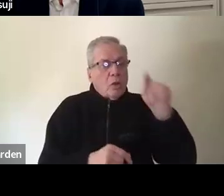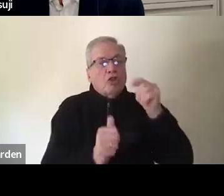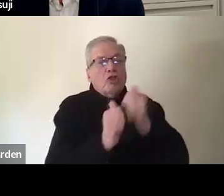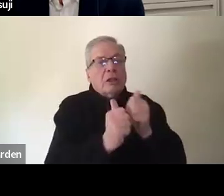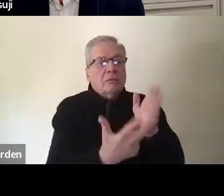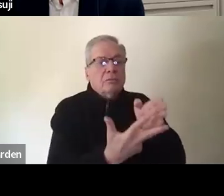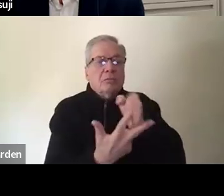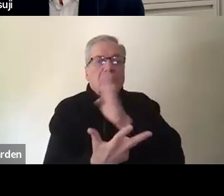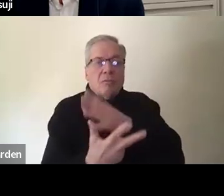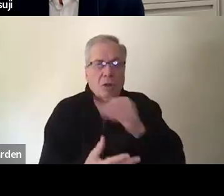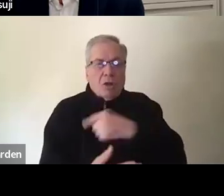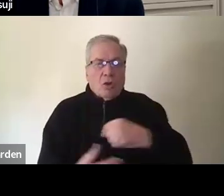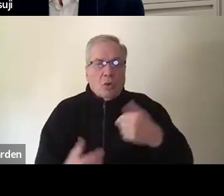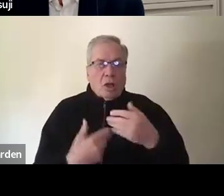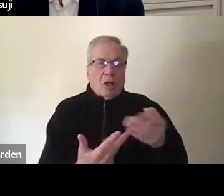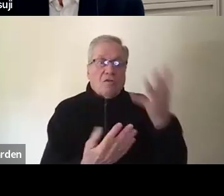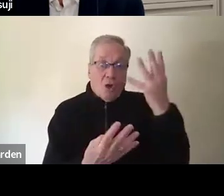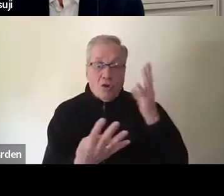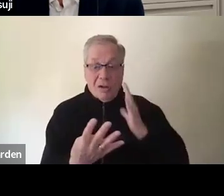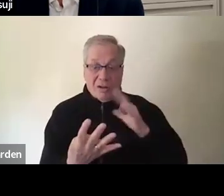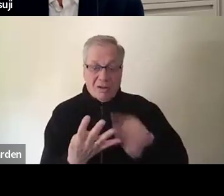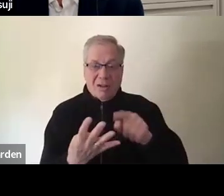and we have had four cohorts. We actually had a little extra money